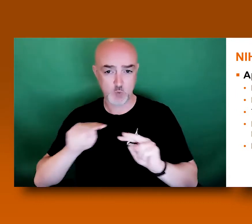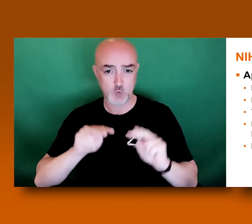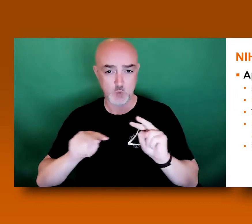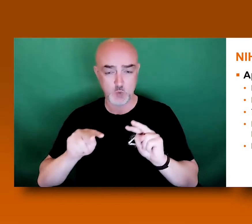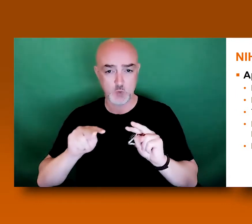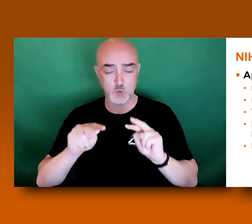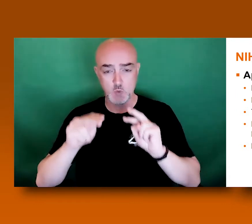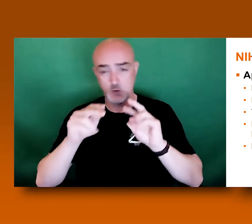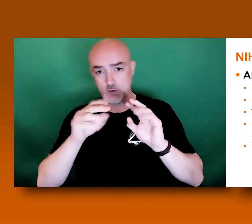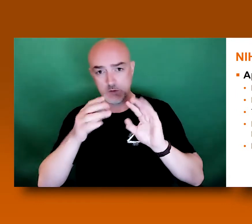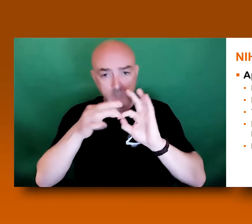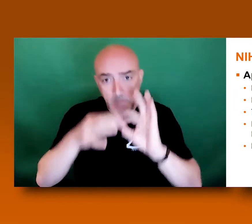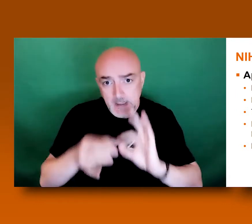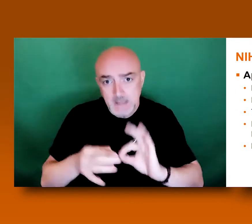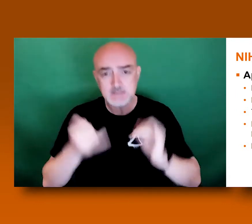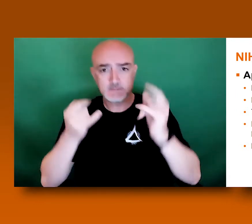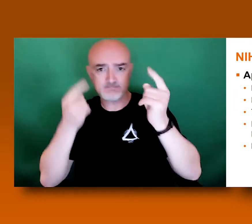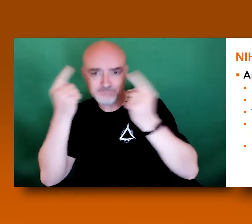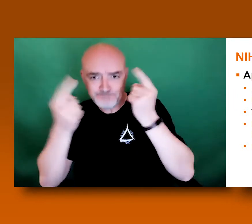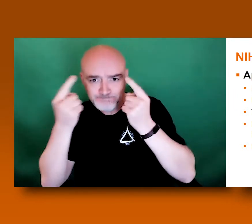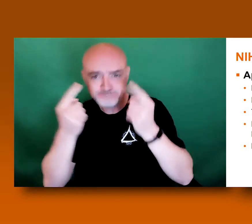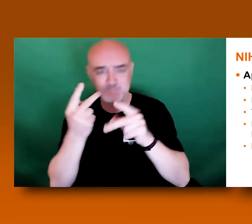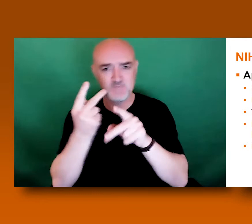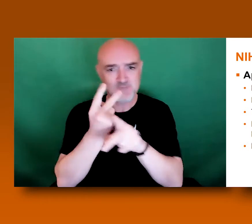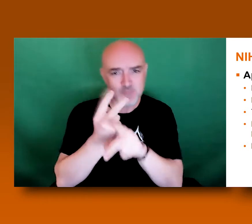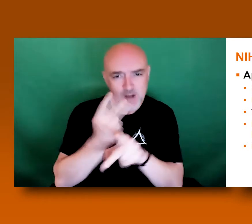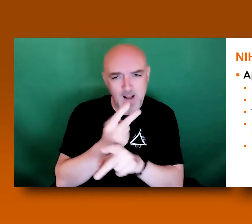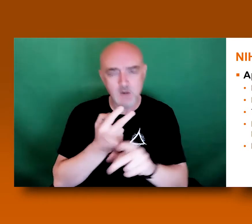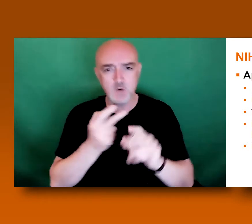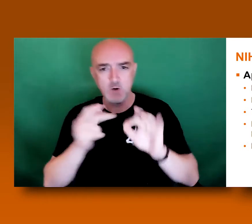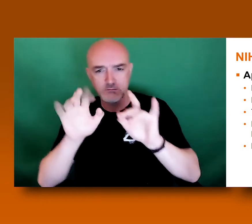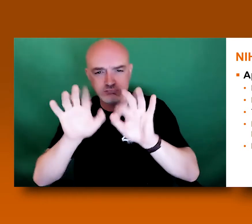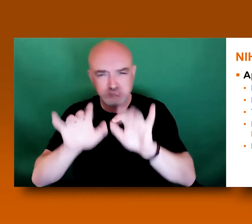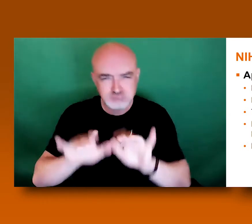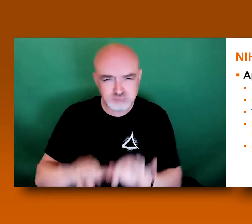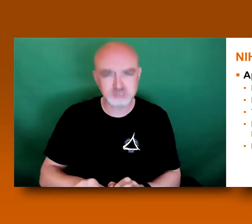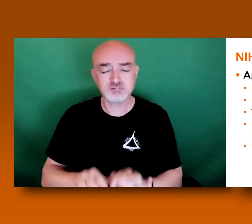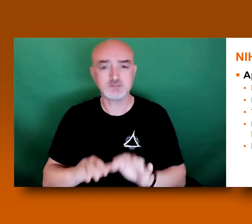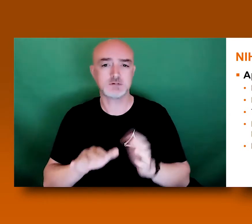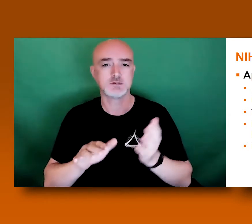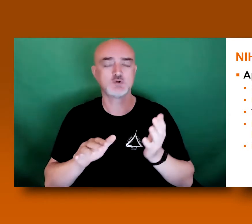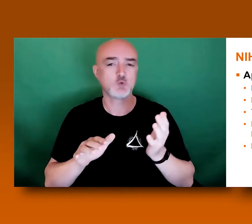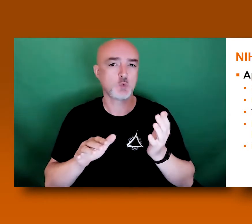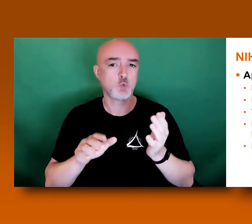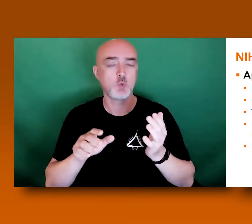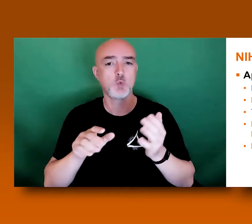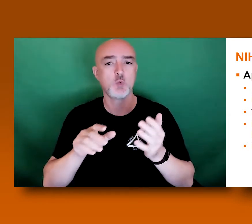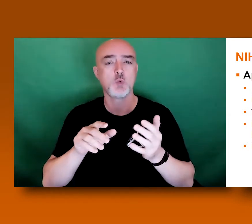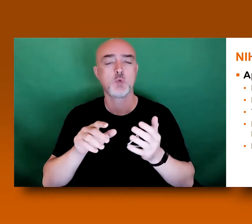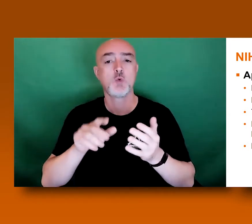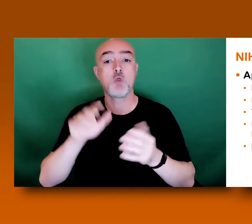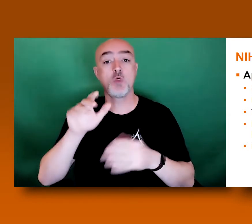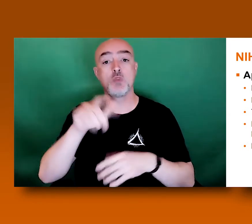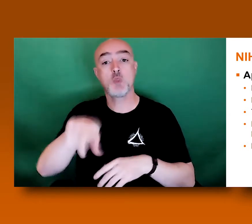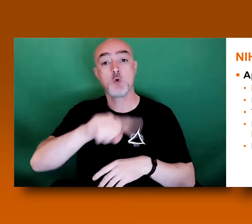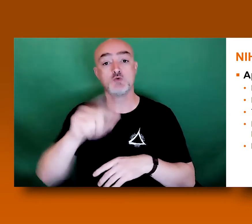that it will take to review and comment and think of things for consideration and type up the feedback.